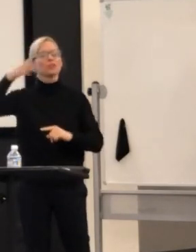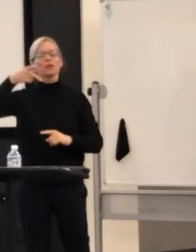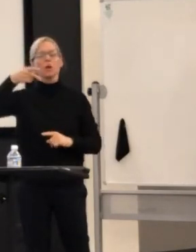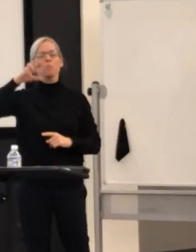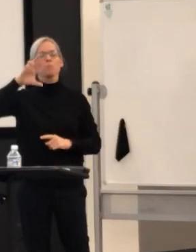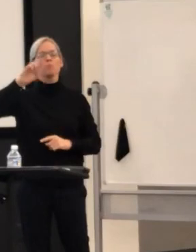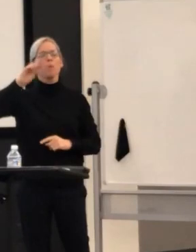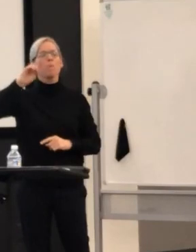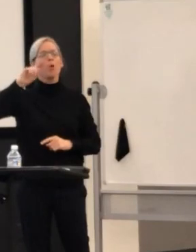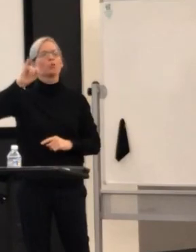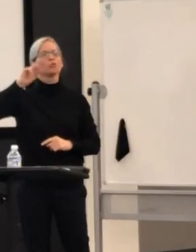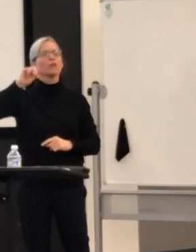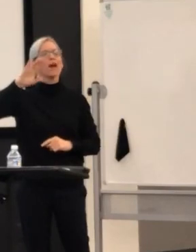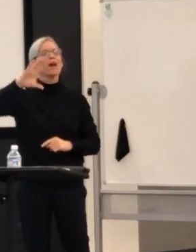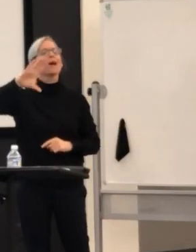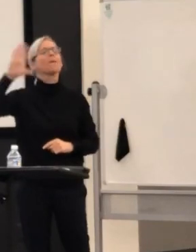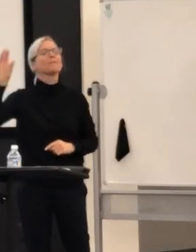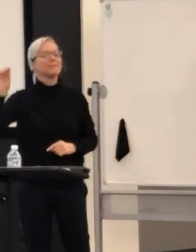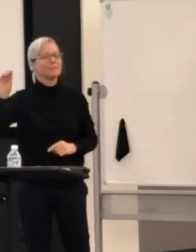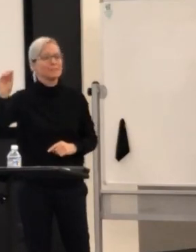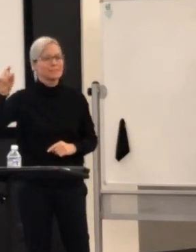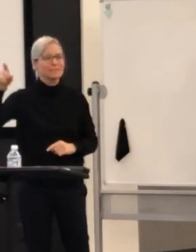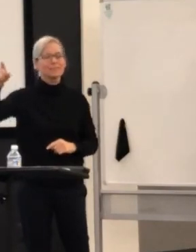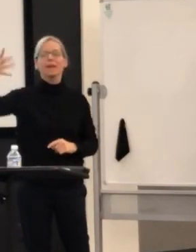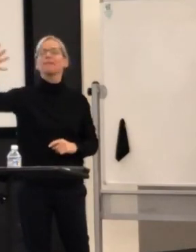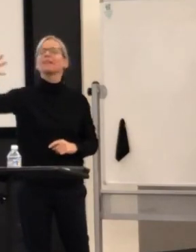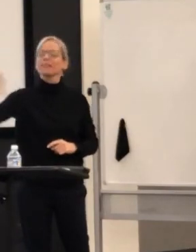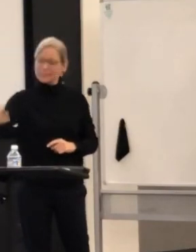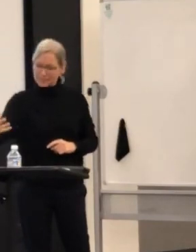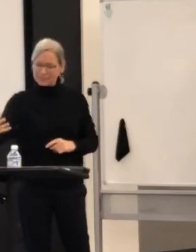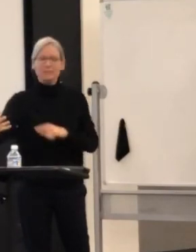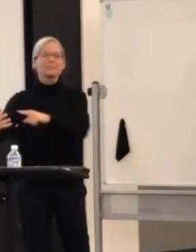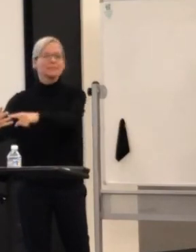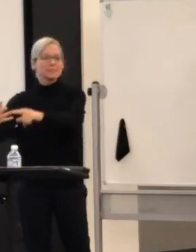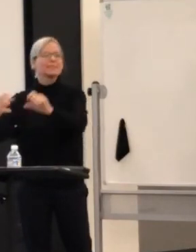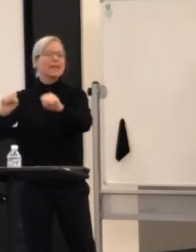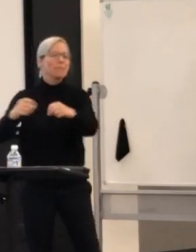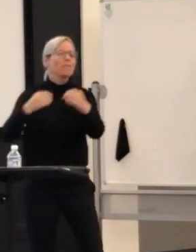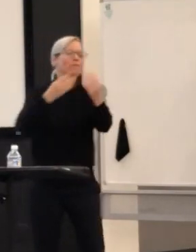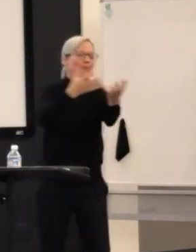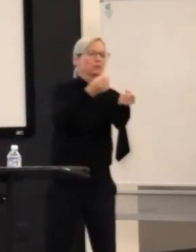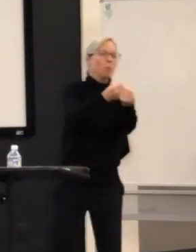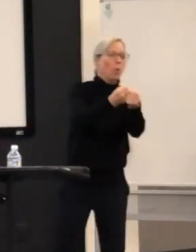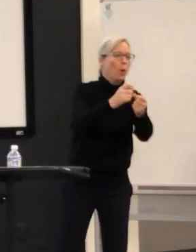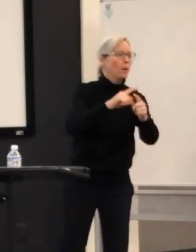there to see, so again I don't want to speak highly or for any individual one but I'm just,